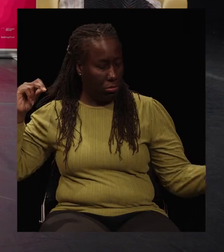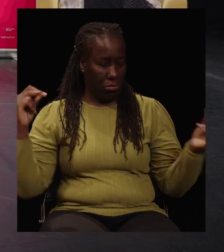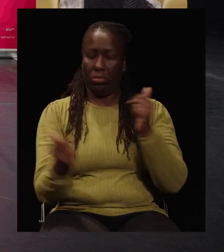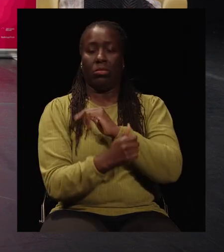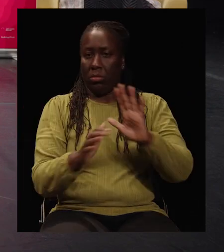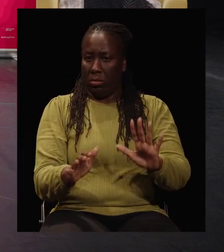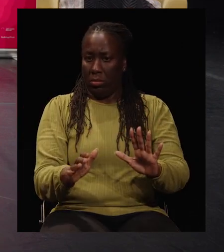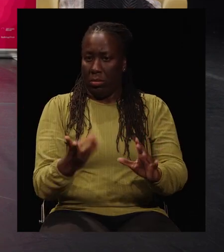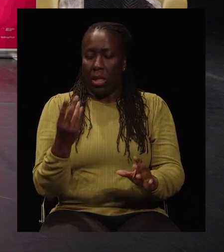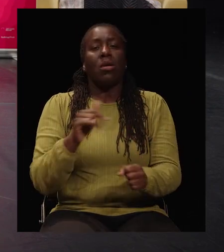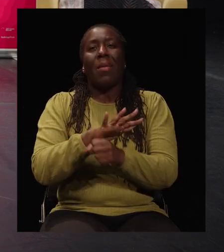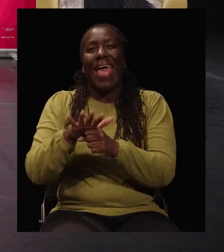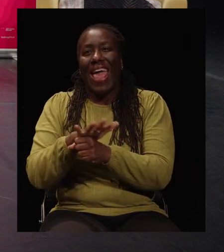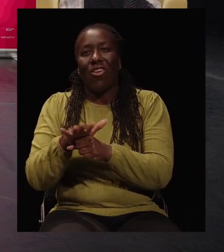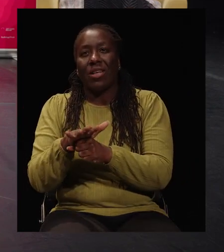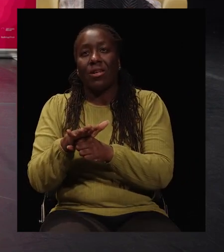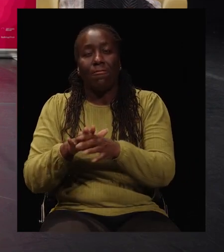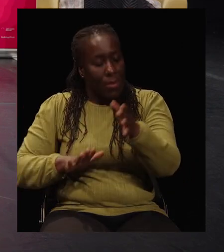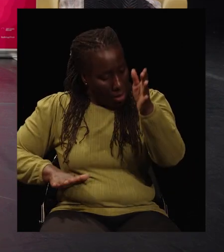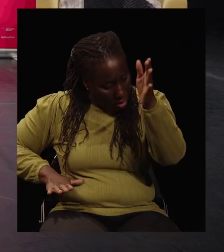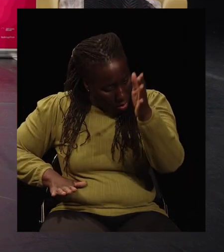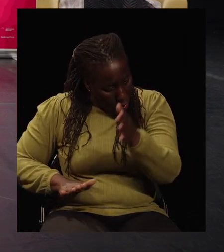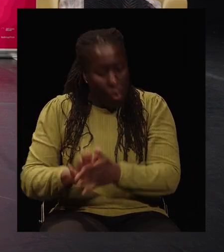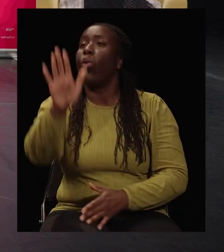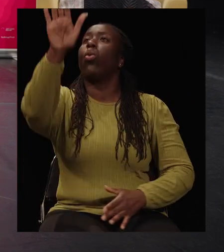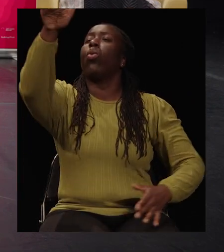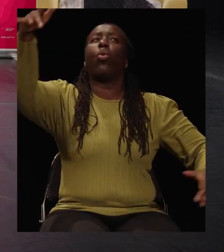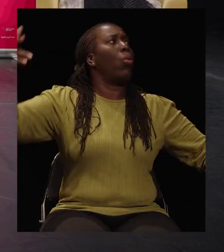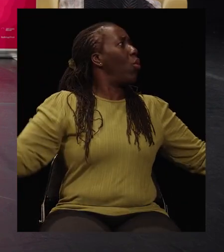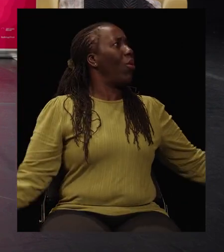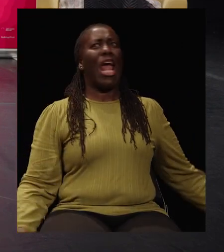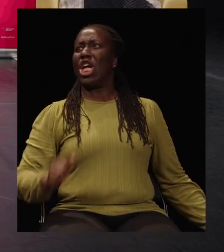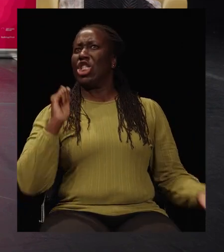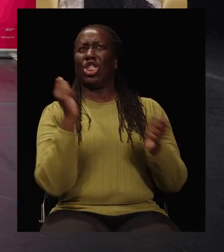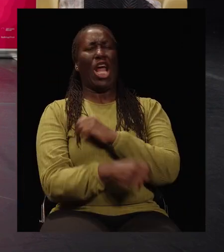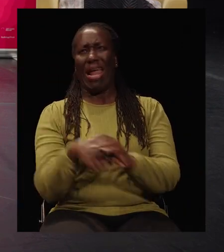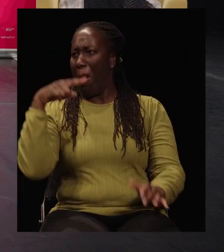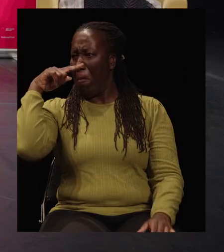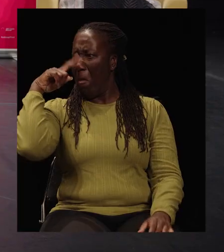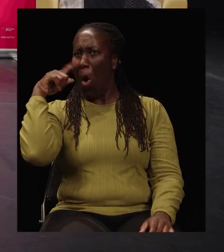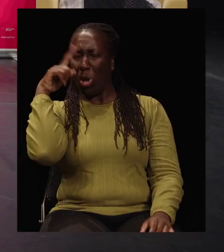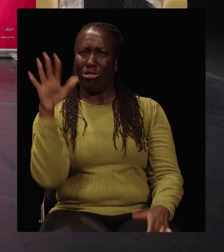of some areas having just flown into like these posh, you know, like really developed places,